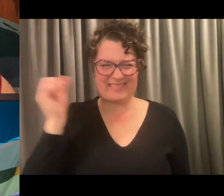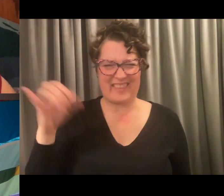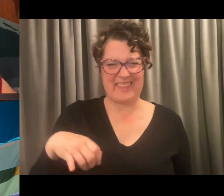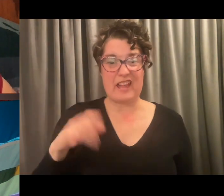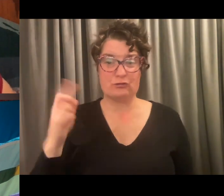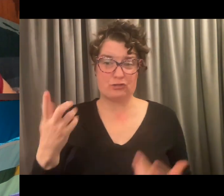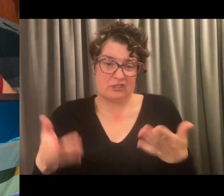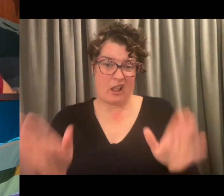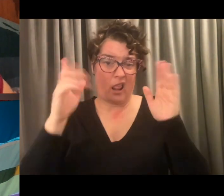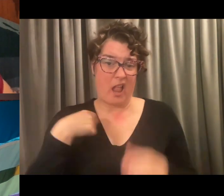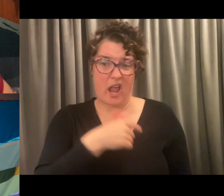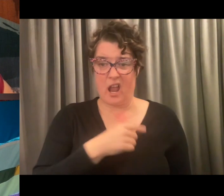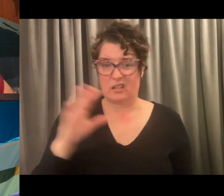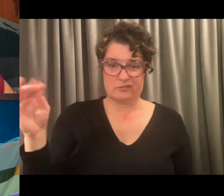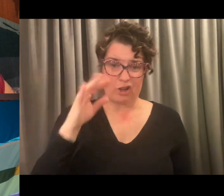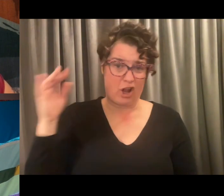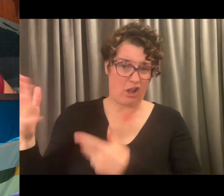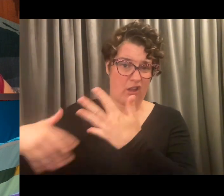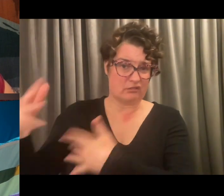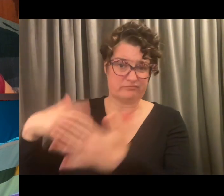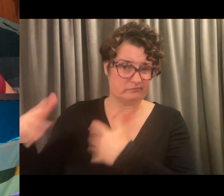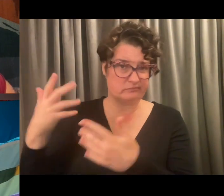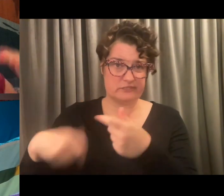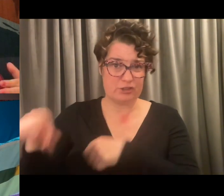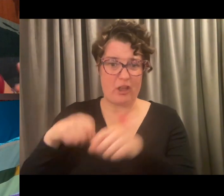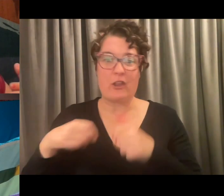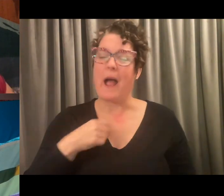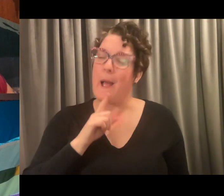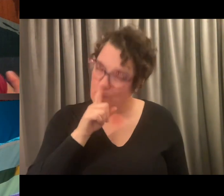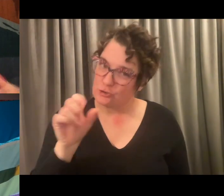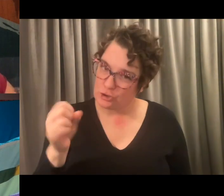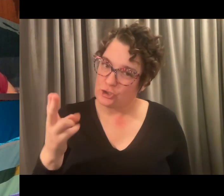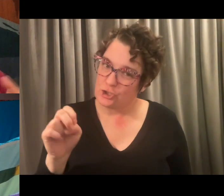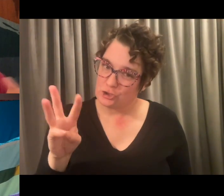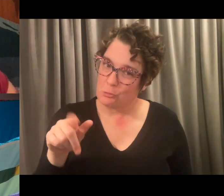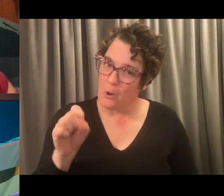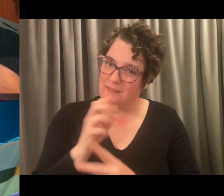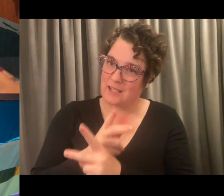I'm sure very careful about how much information she gave us, but we were giving each other information.